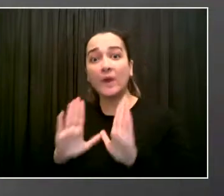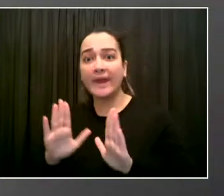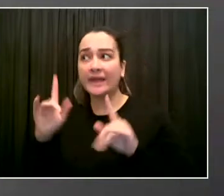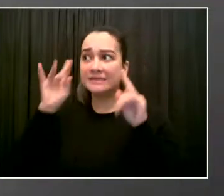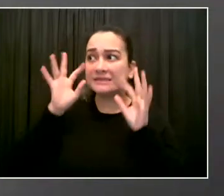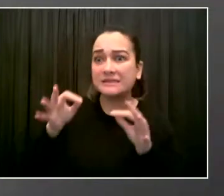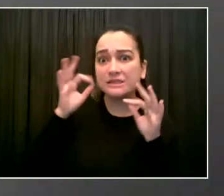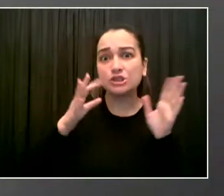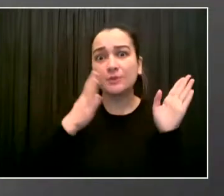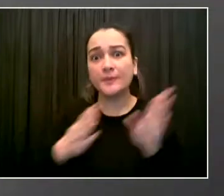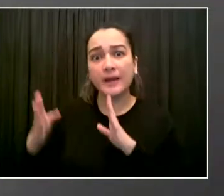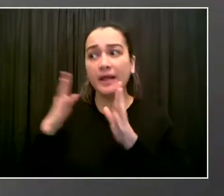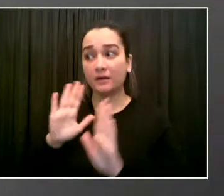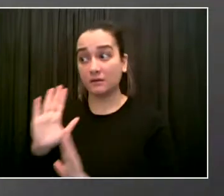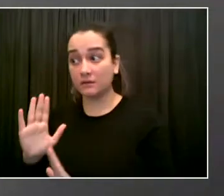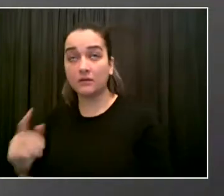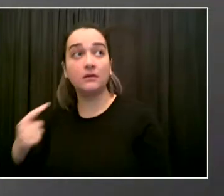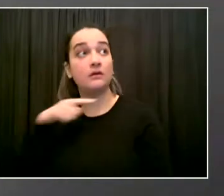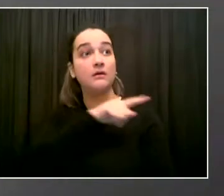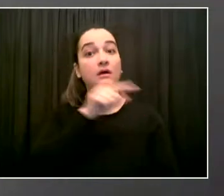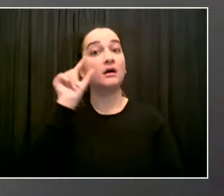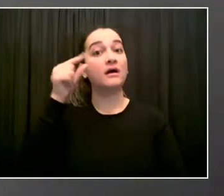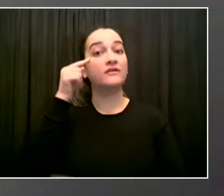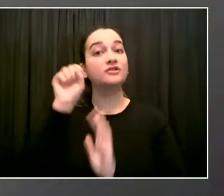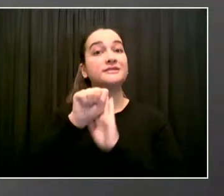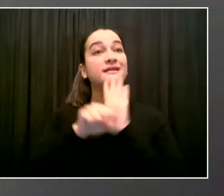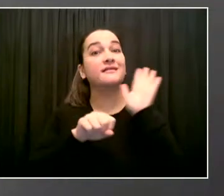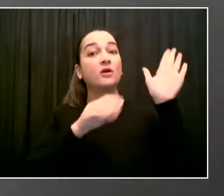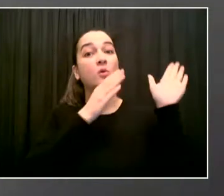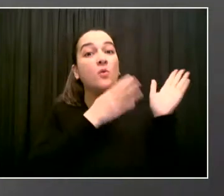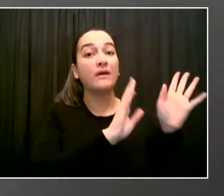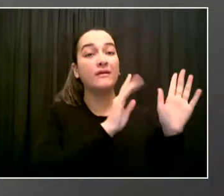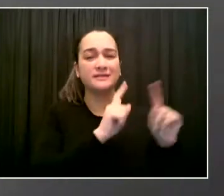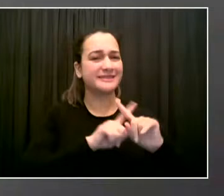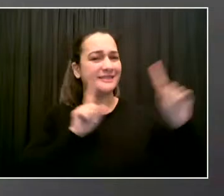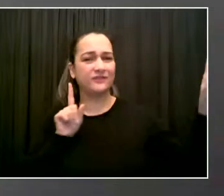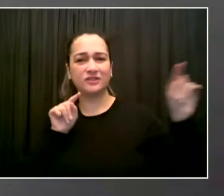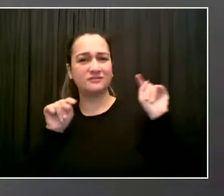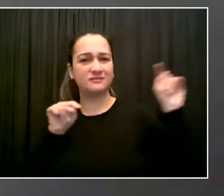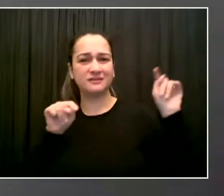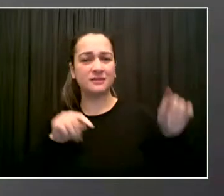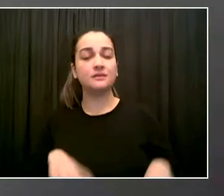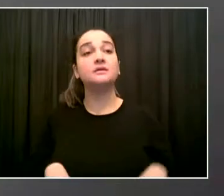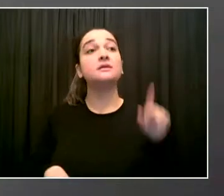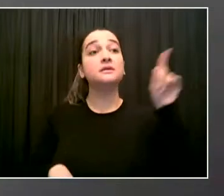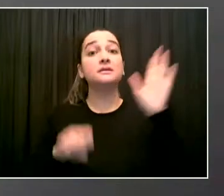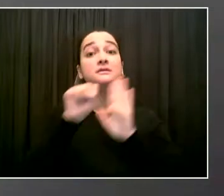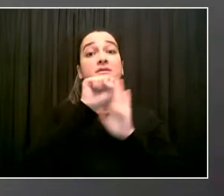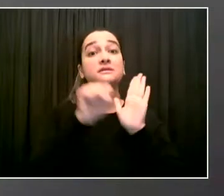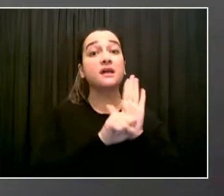SPEAK OUT CLEARLY THAT STRATEGY WAS INSTEAD OF RETURNING